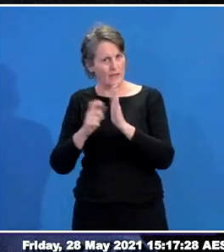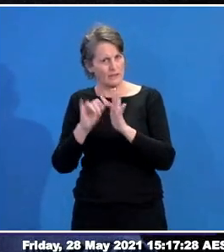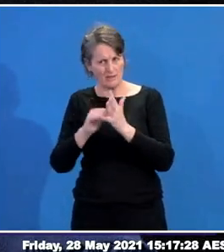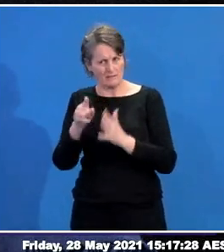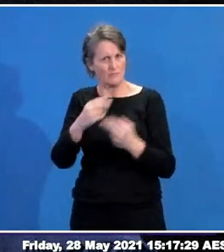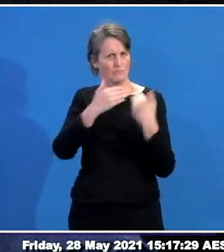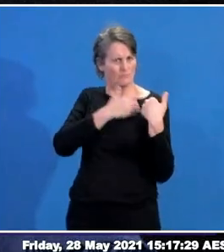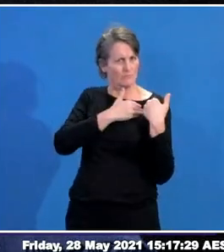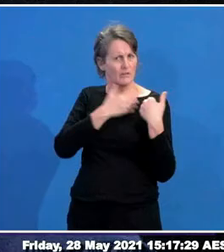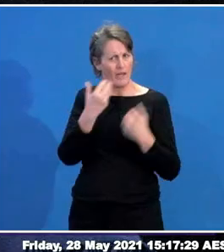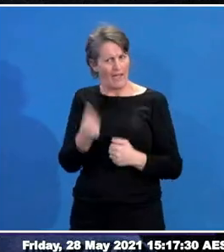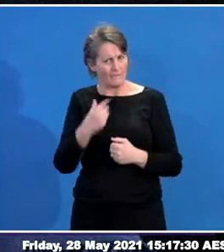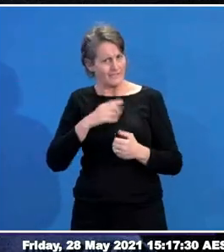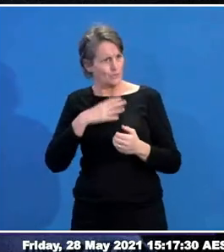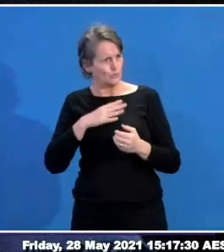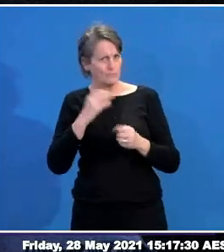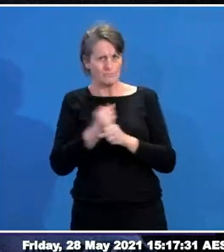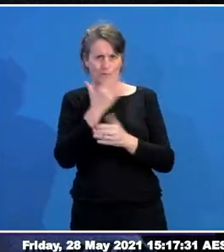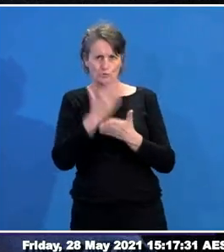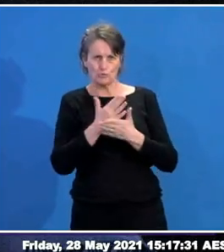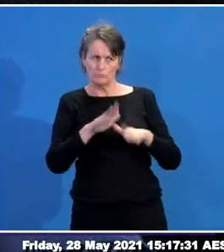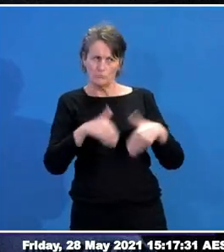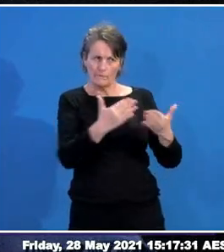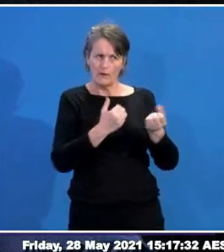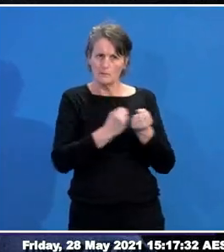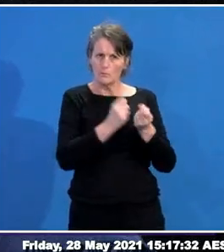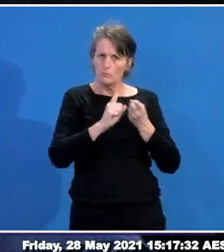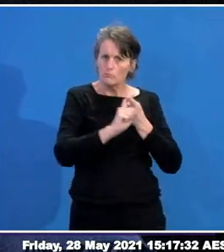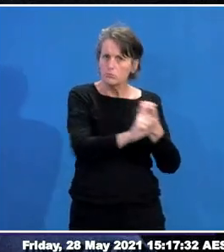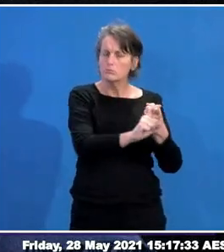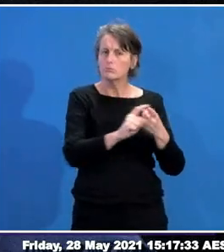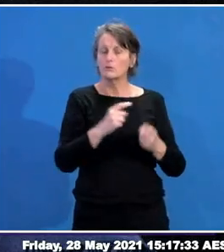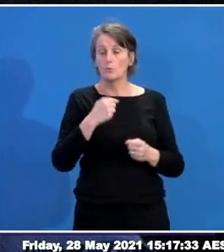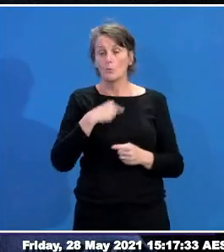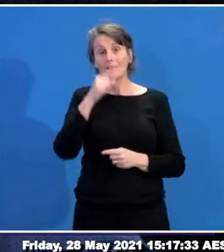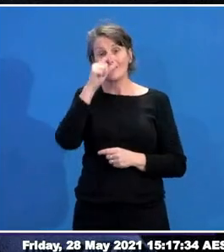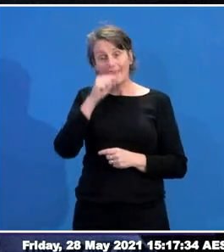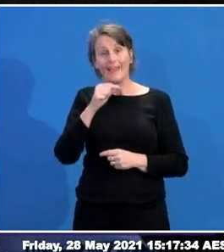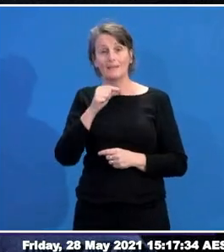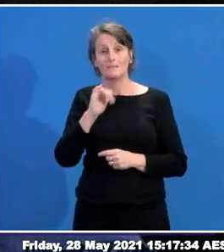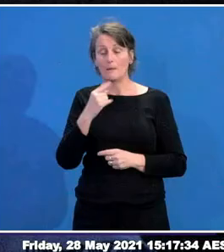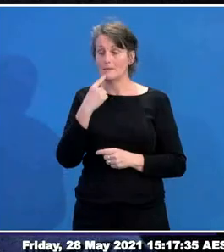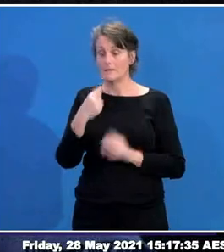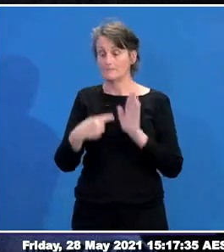around continuity of supports, we might use a compliance notice that relates